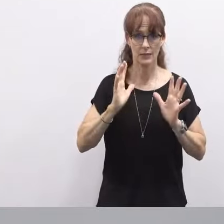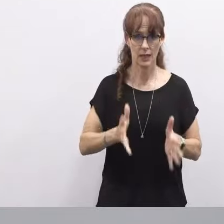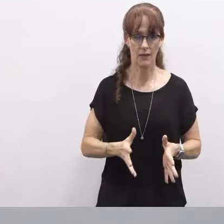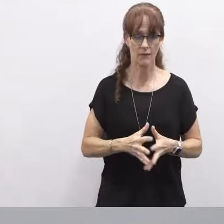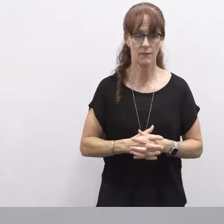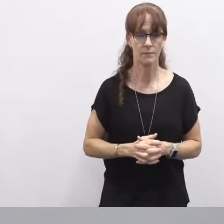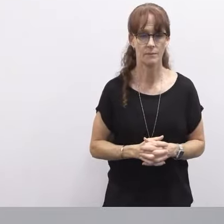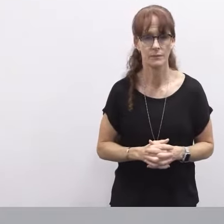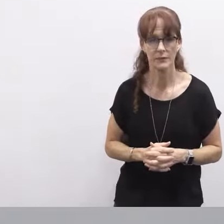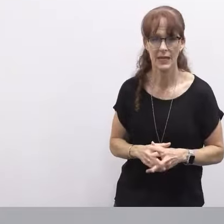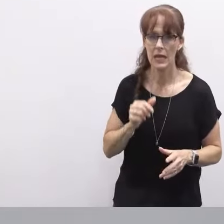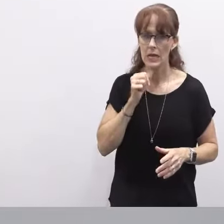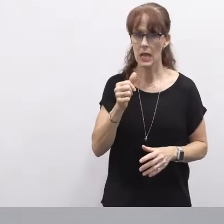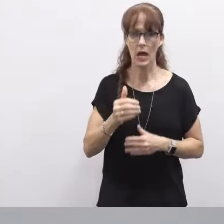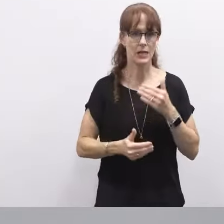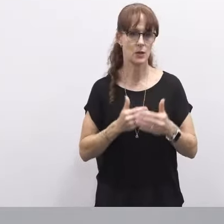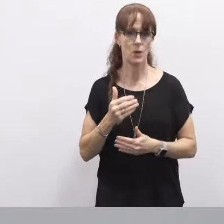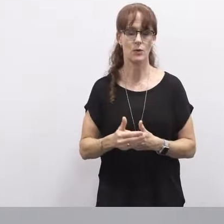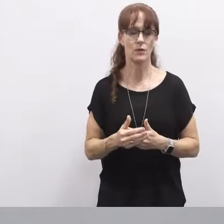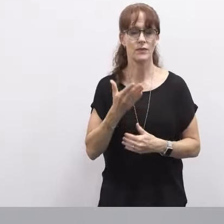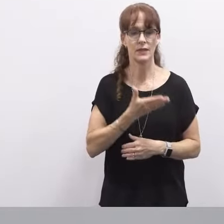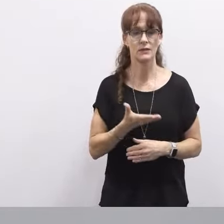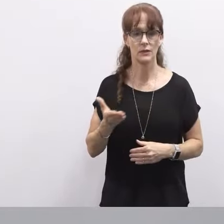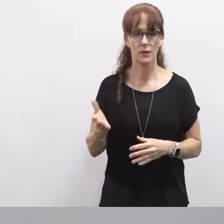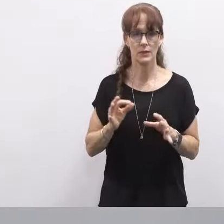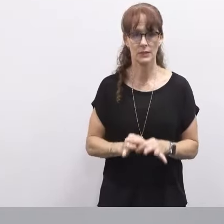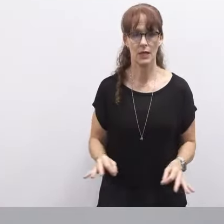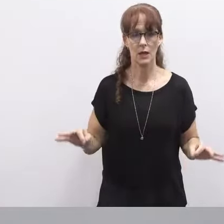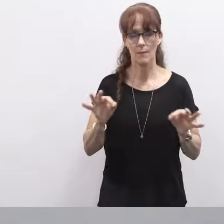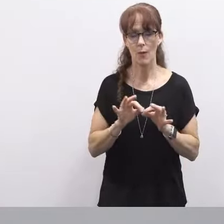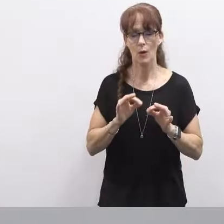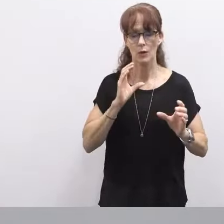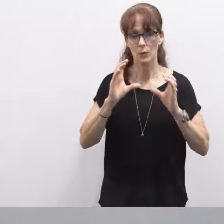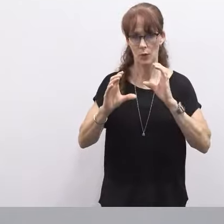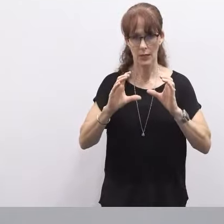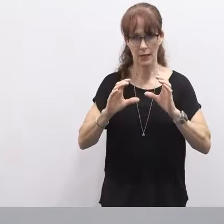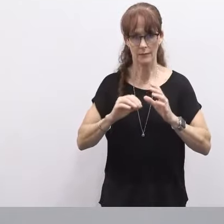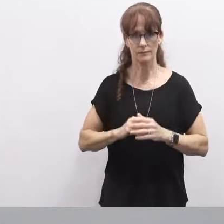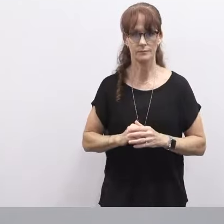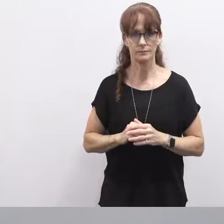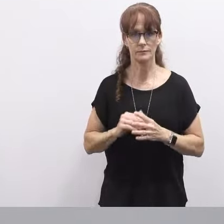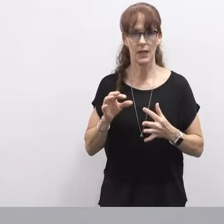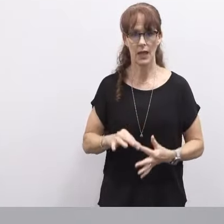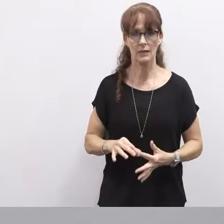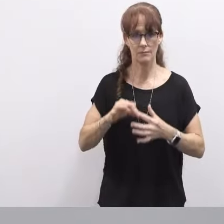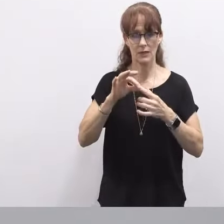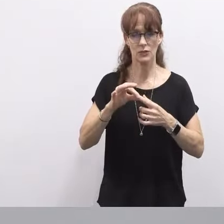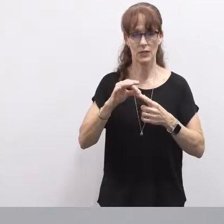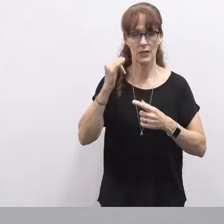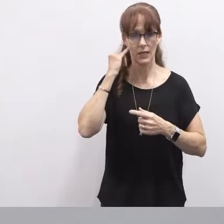And these are not in order, but these are things that I think are important to communicate, especially if we're going to have